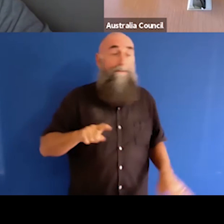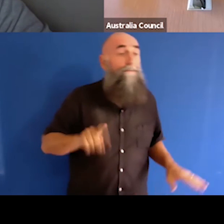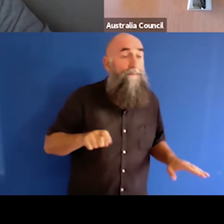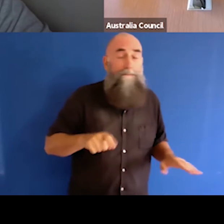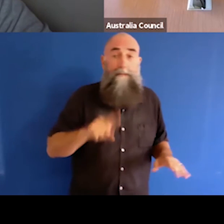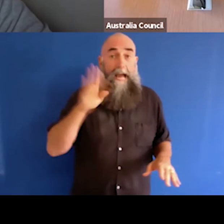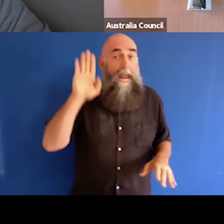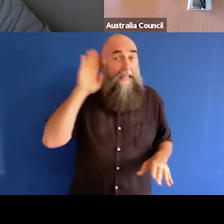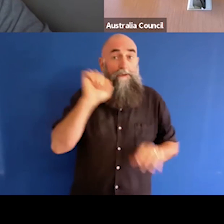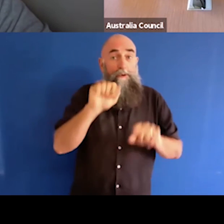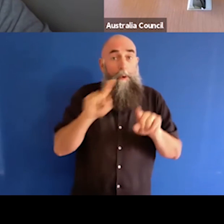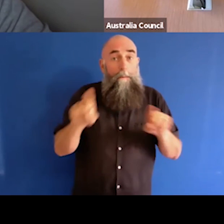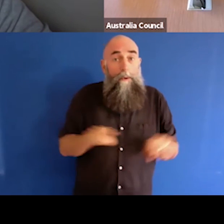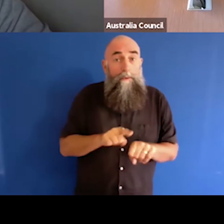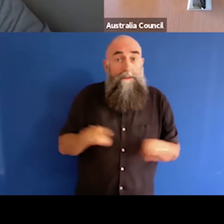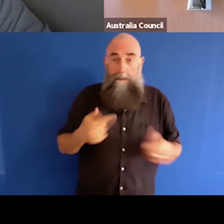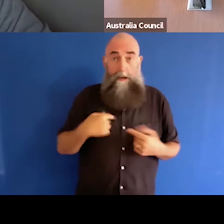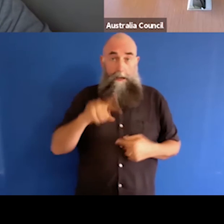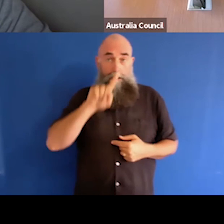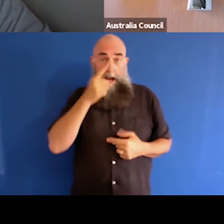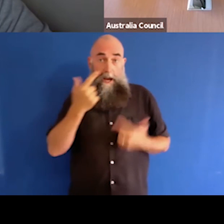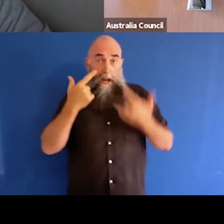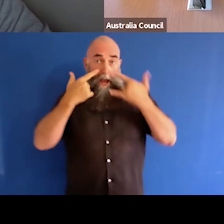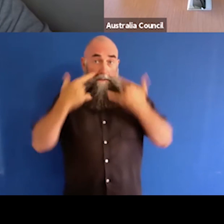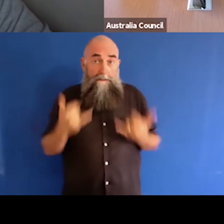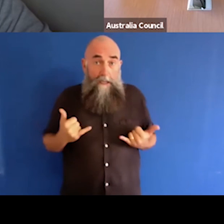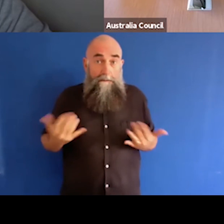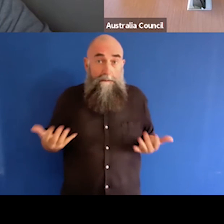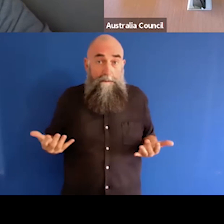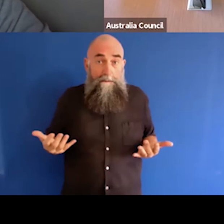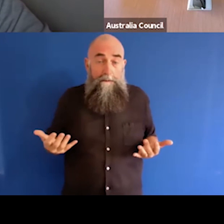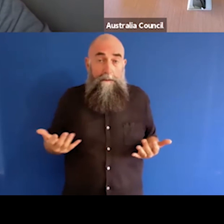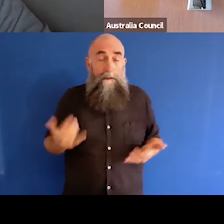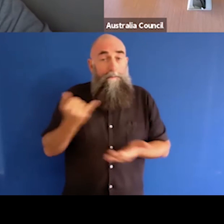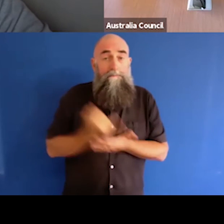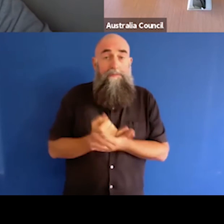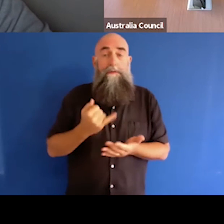It should be easy to fix. Some of the most common ones as well is if you're giving a Drop Box link,